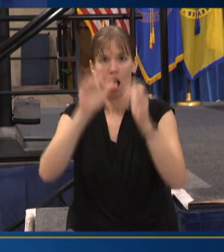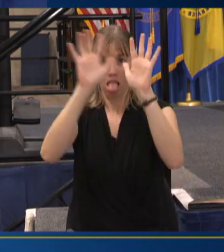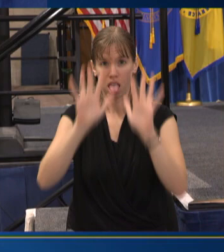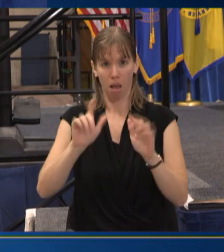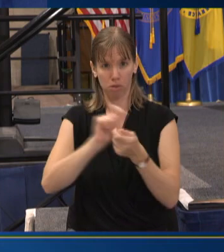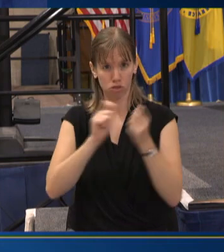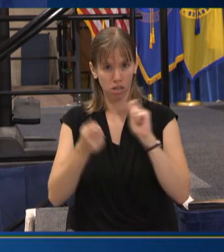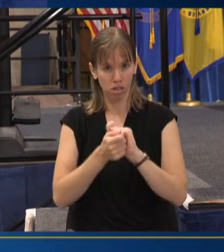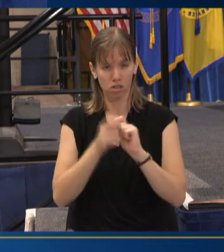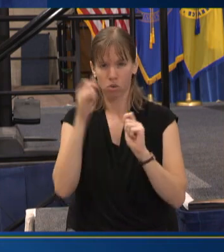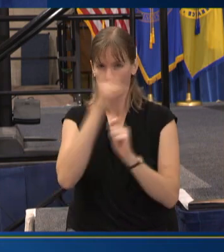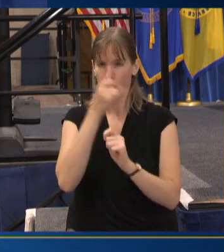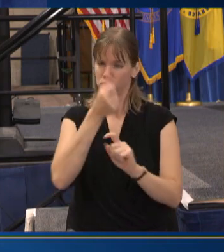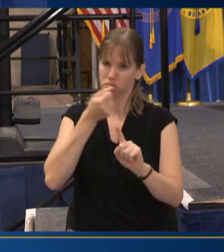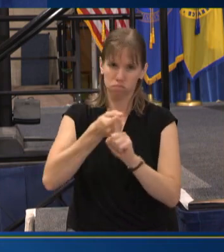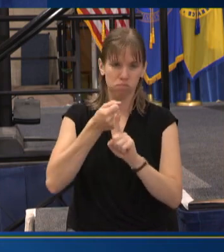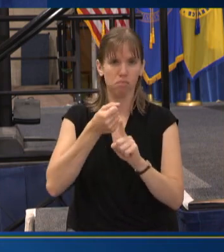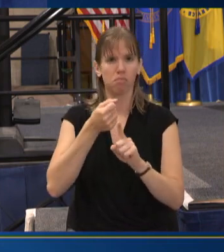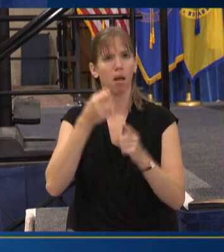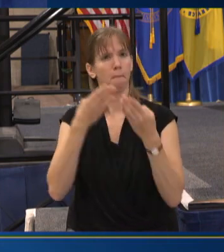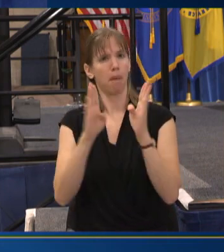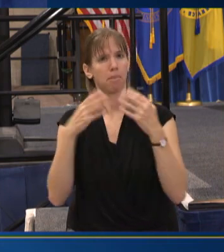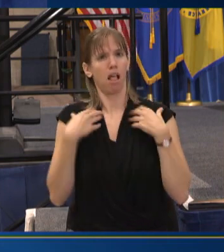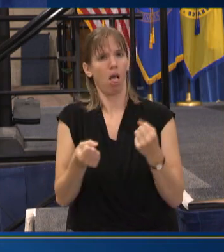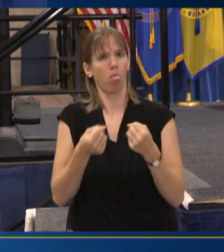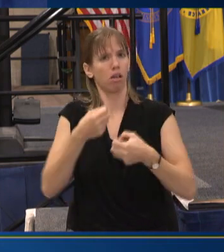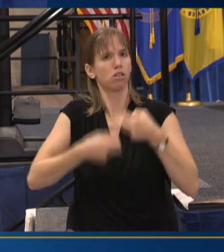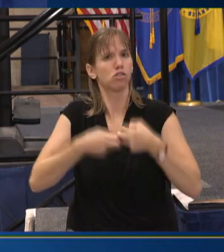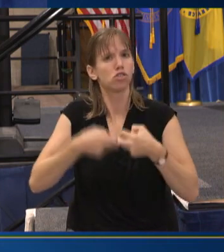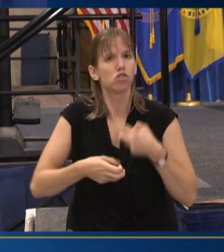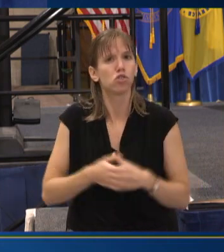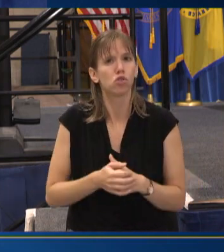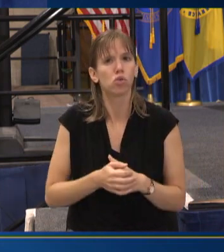a public health issue with health harms that interact with and exacerbate